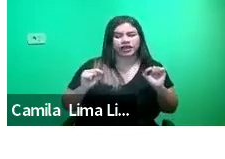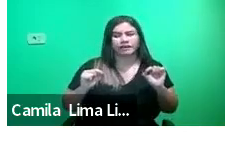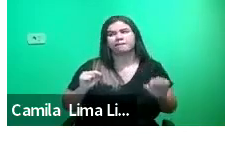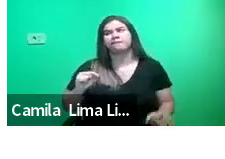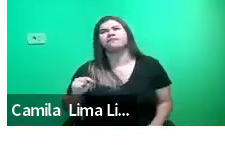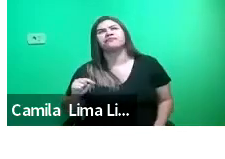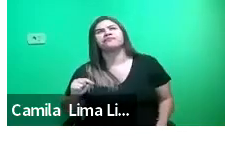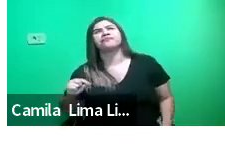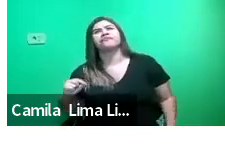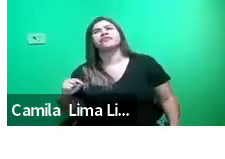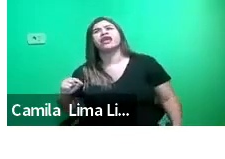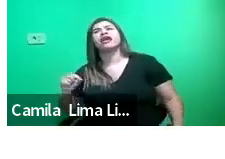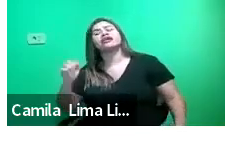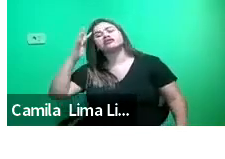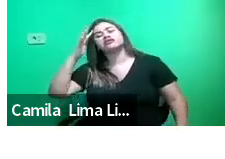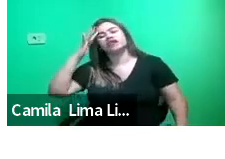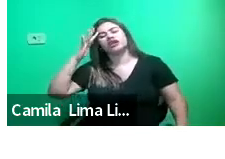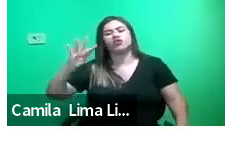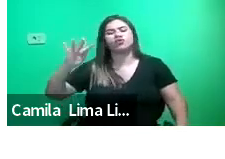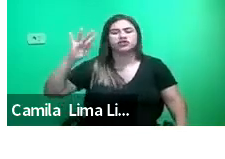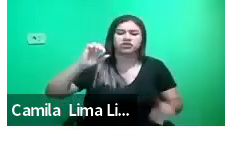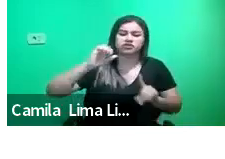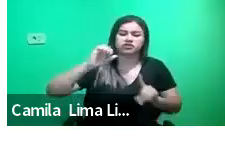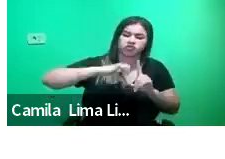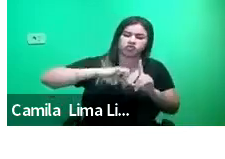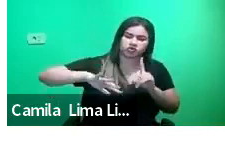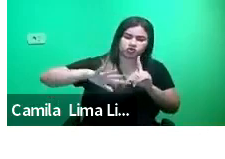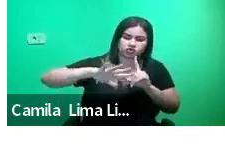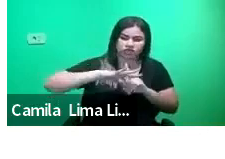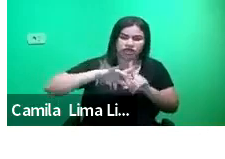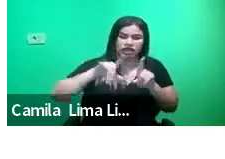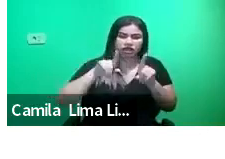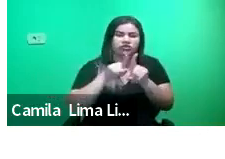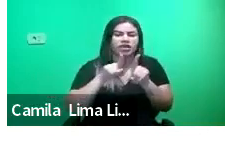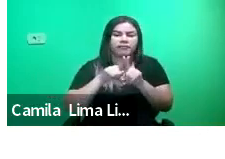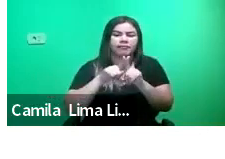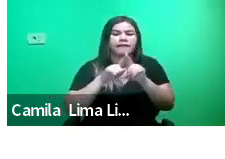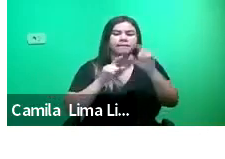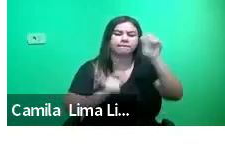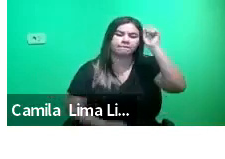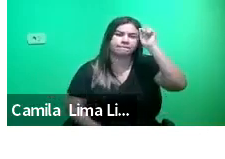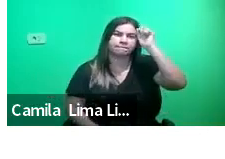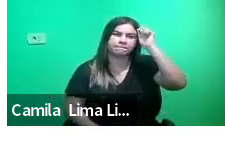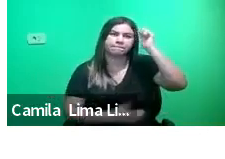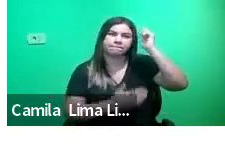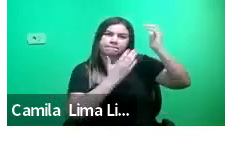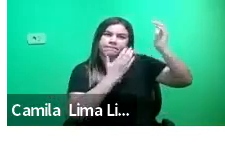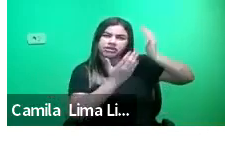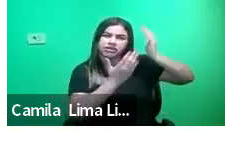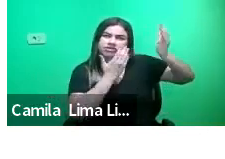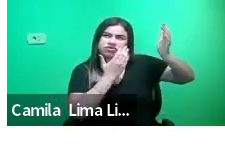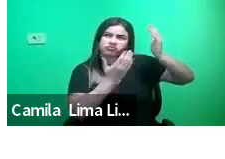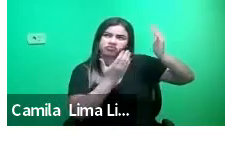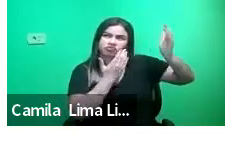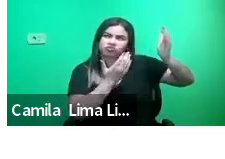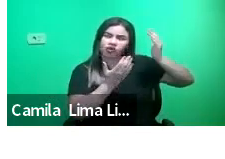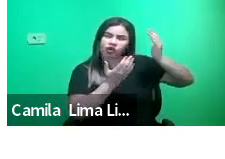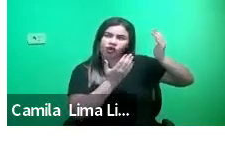contrast between social and psychological theories which have have response to have response to conditions or responsiveness at the